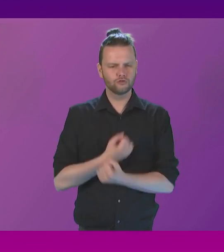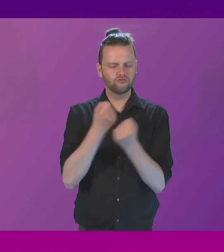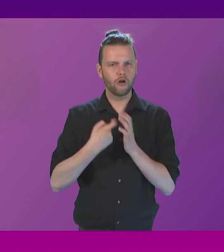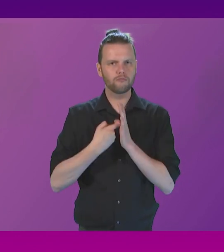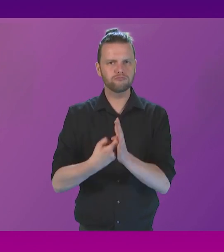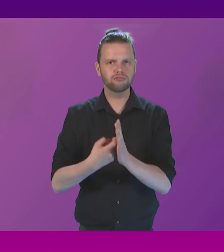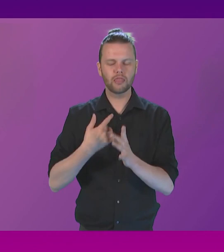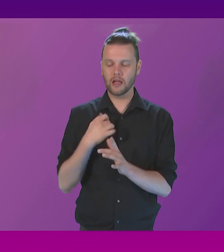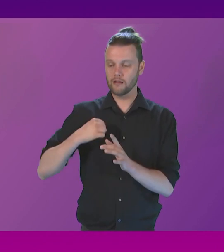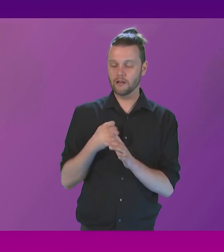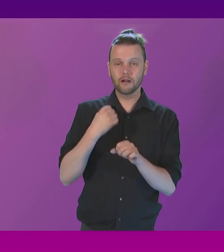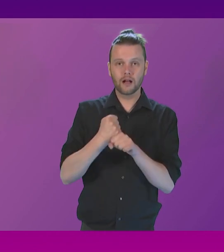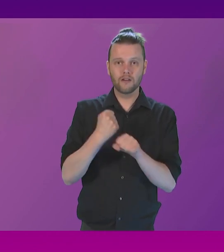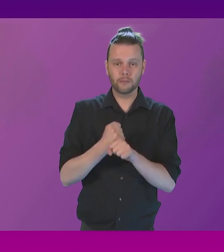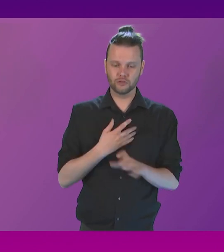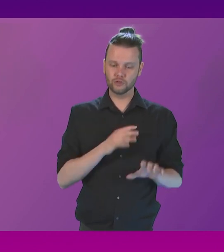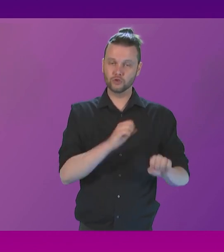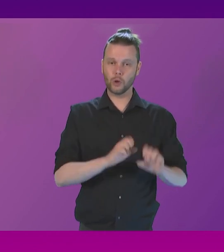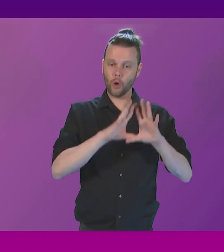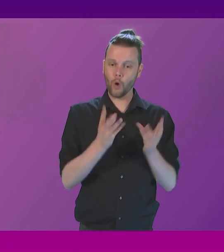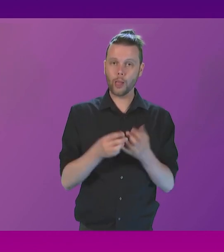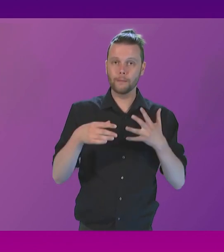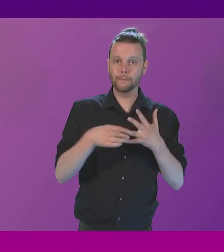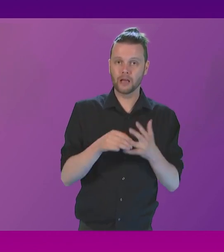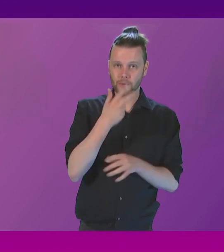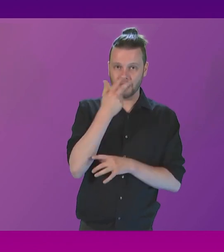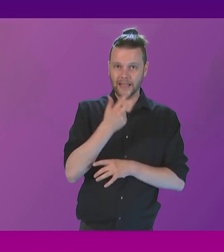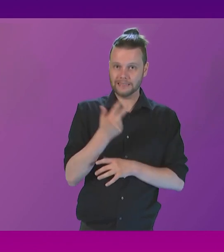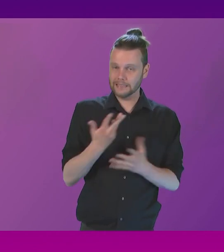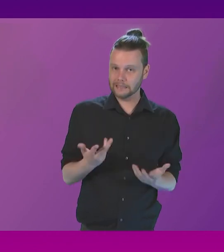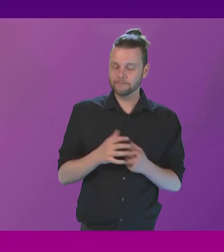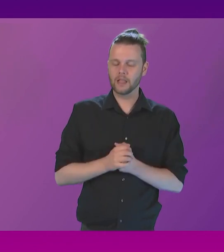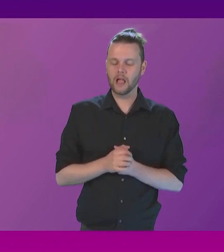prohibit all marriages for those under the age of 18, without exception. I recently met